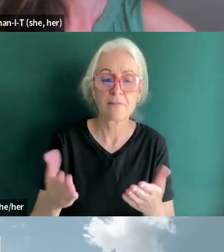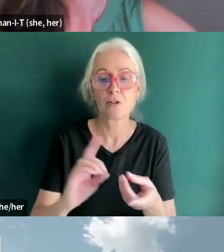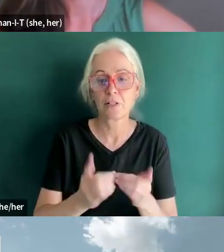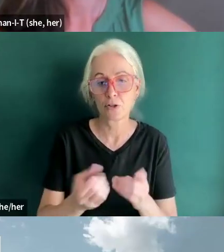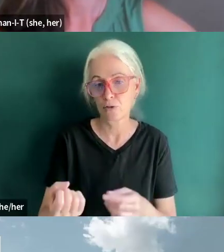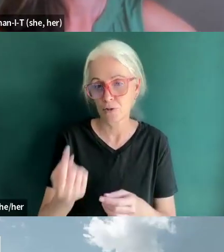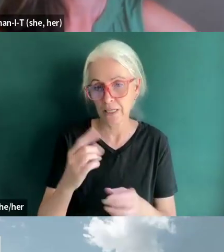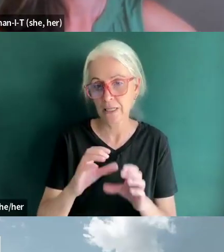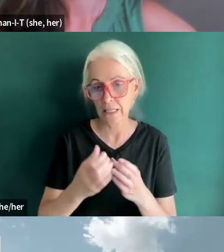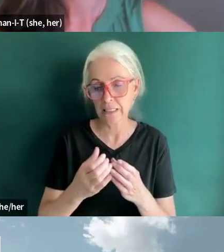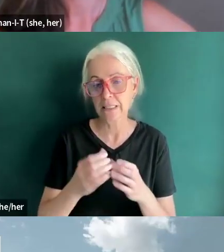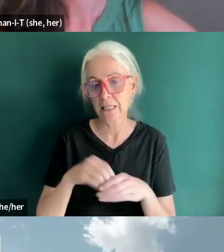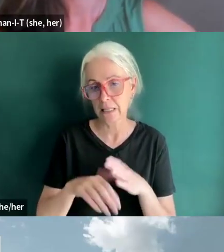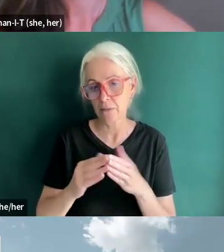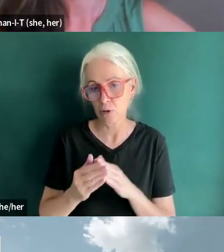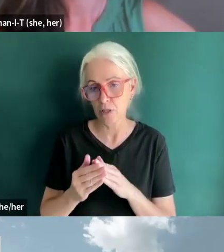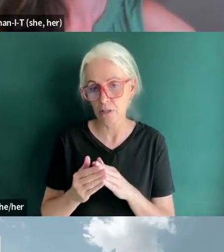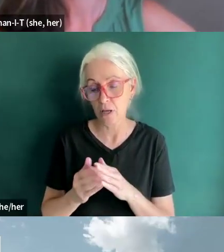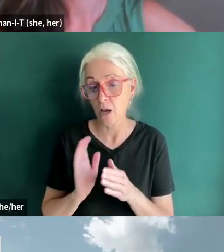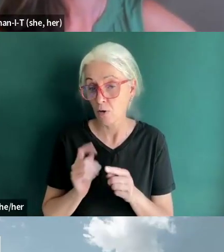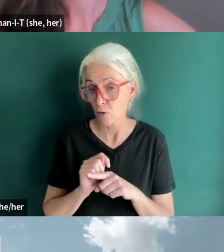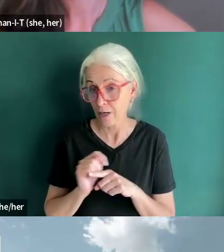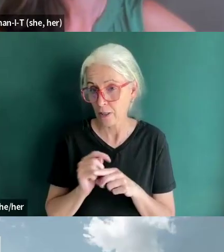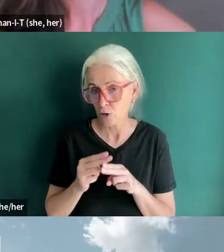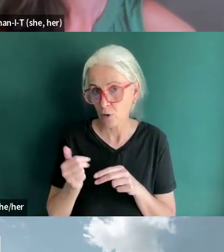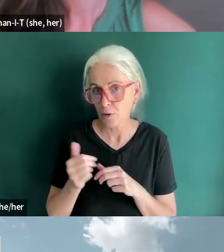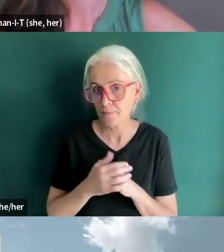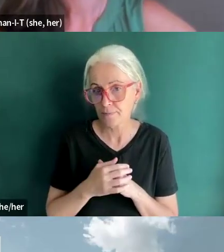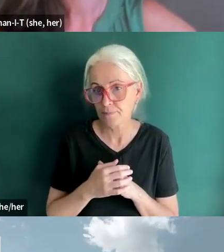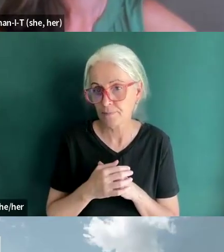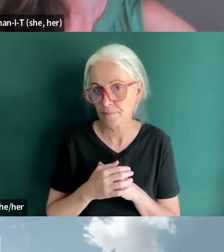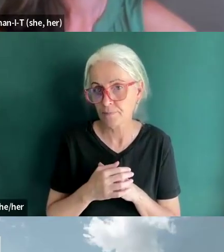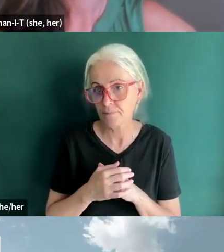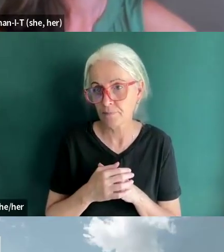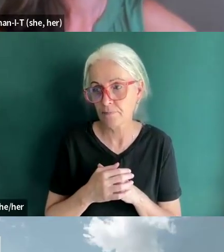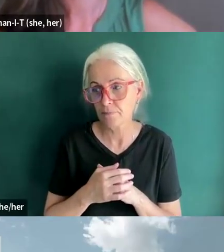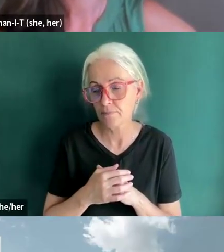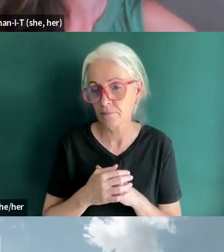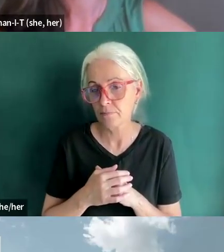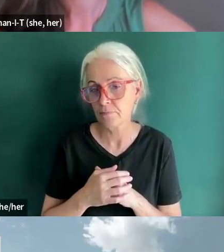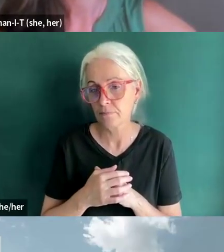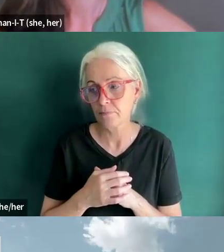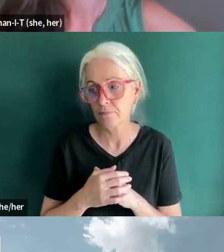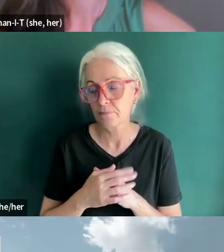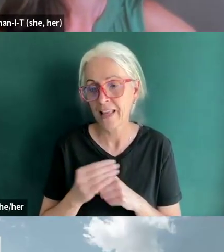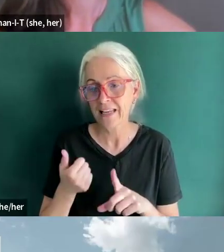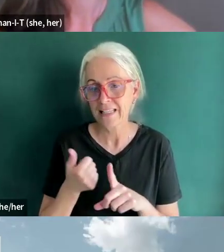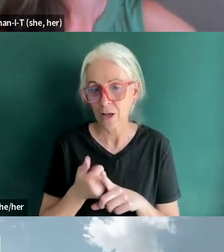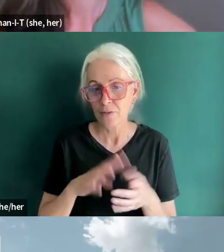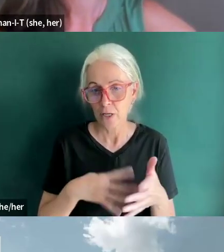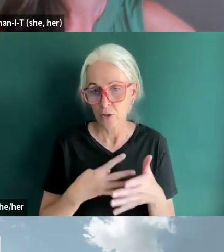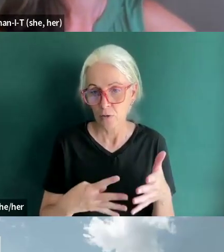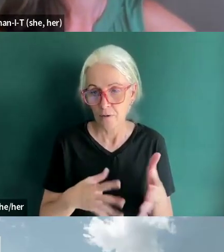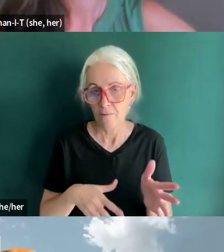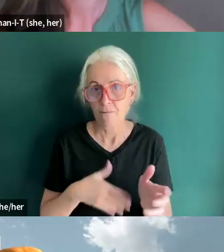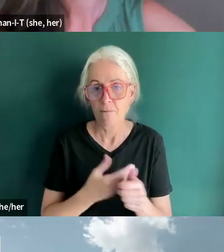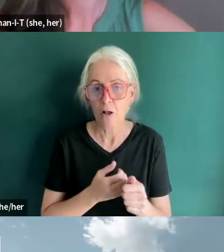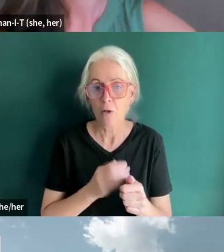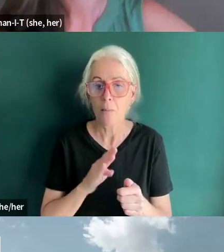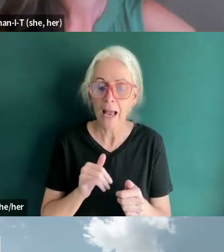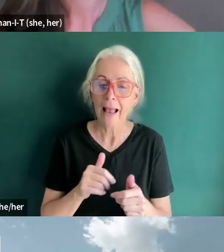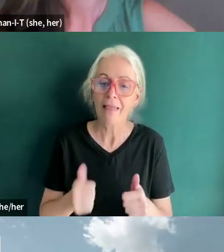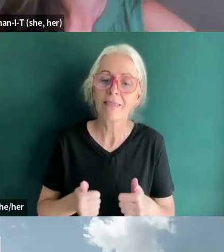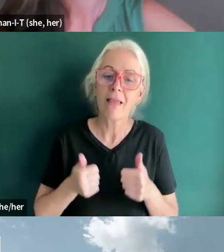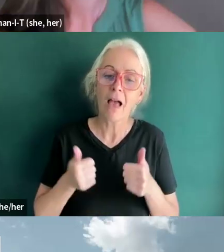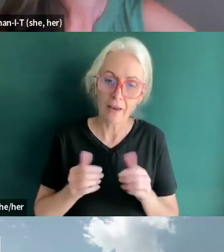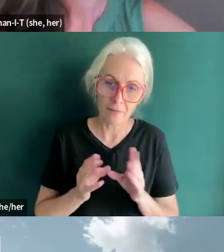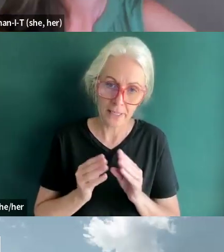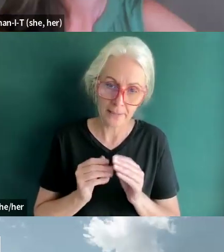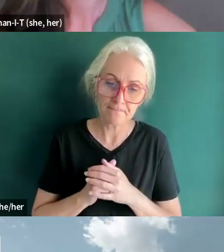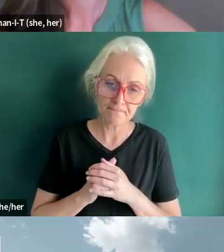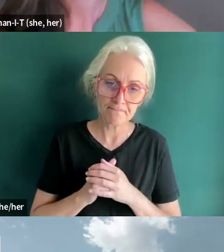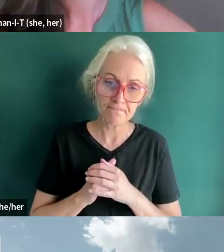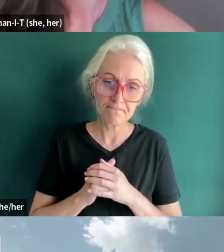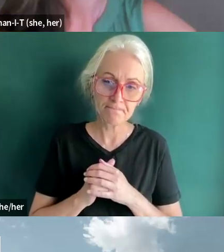the communities. So, our training is shorter, on self-paced, followed by a live debrief section.